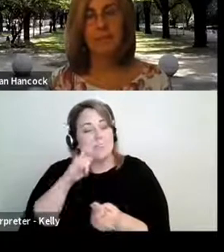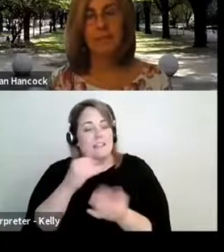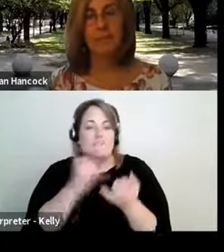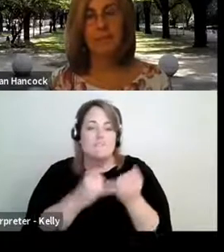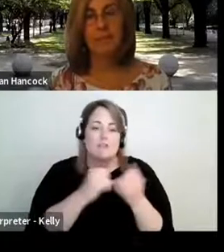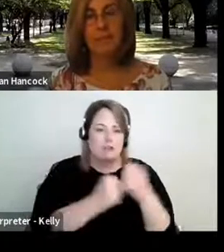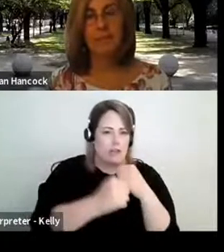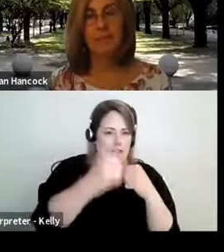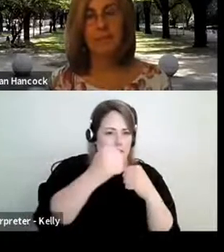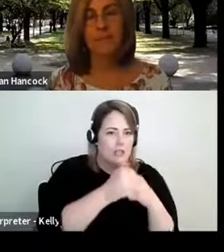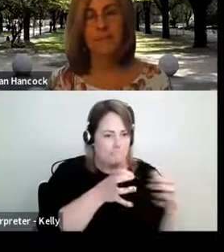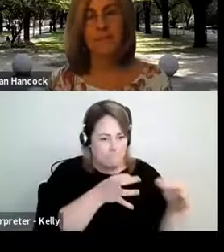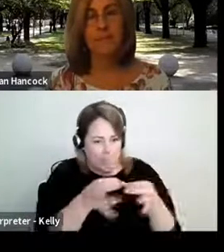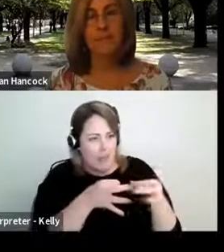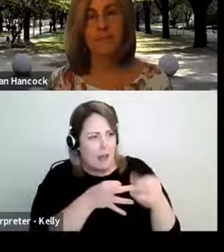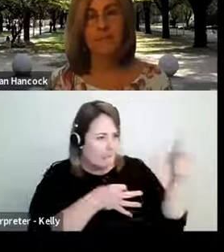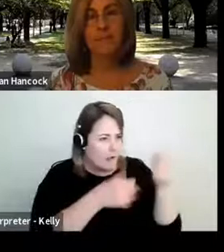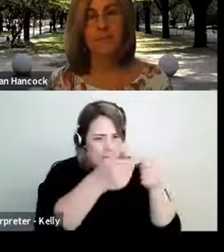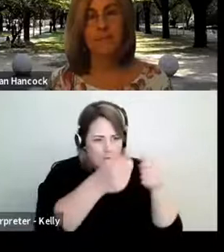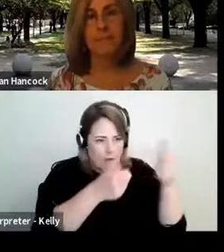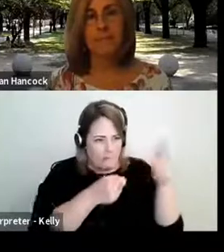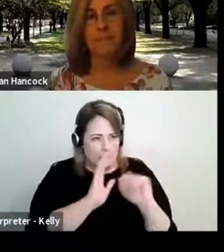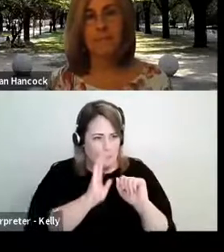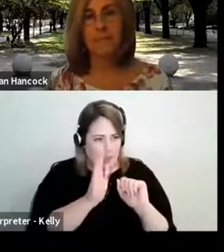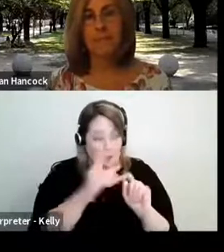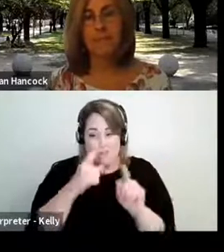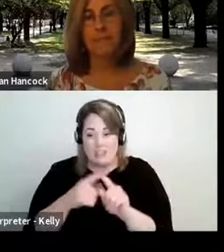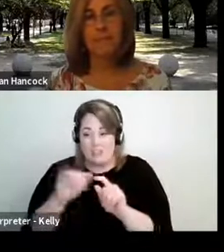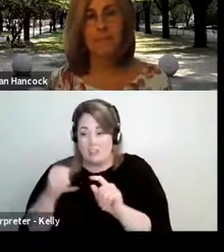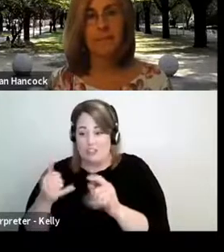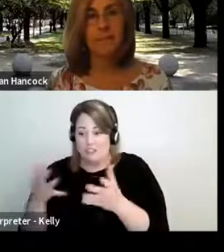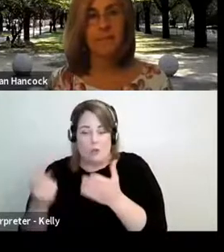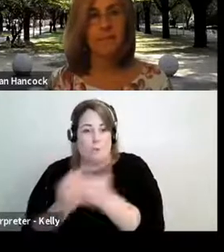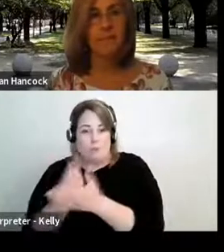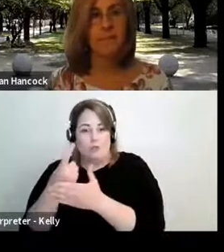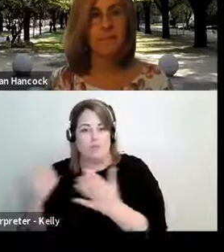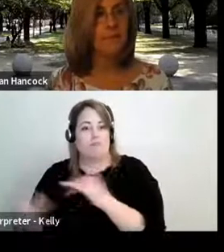but also just some opportunities just to be. DEBBIE: Cool. Thank you. Before we go to the